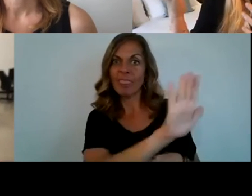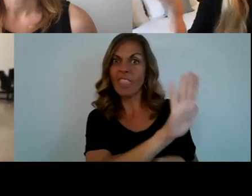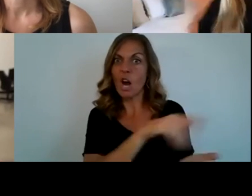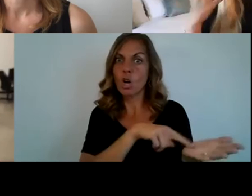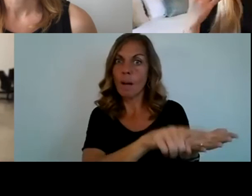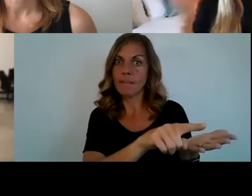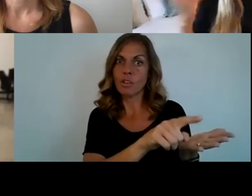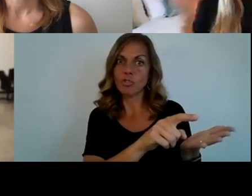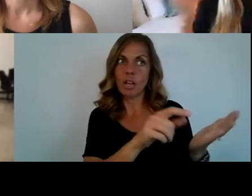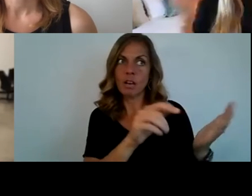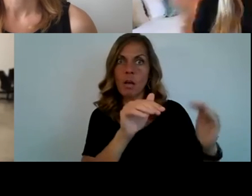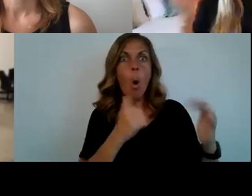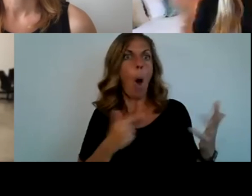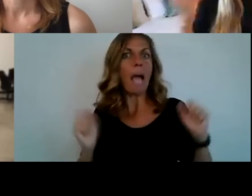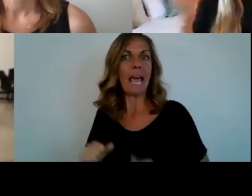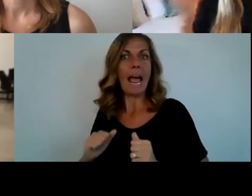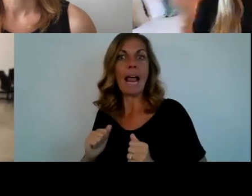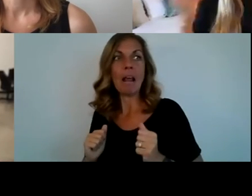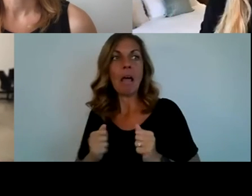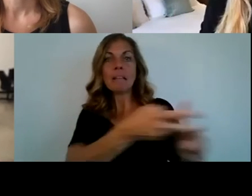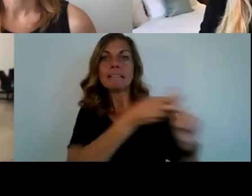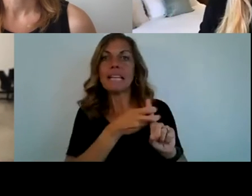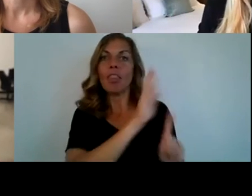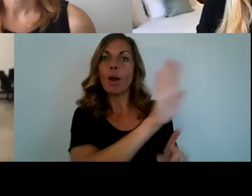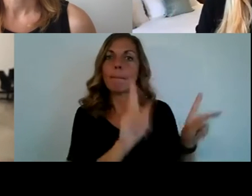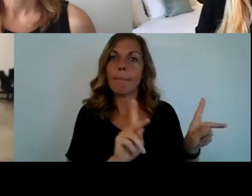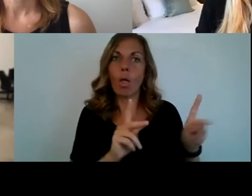could make competitive offers and steal their talent. And watching the evolution over the